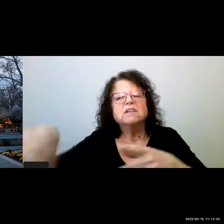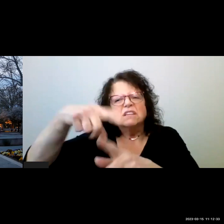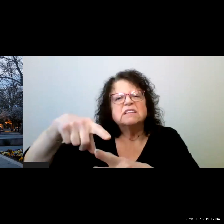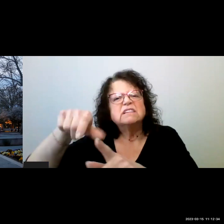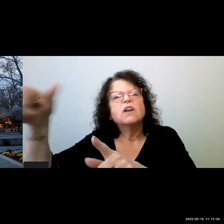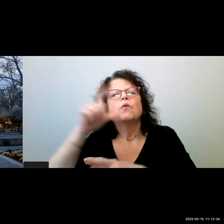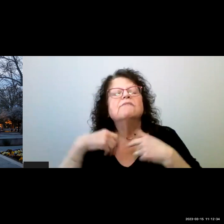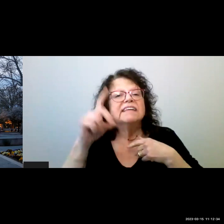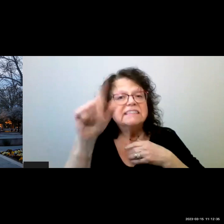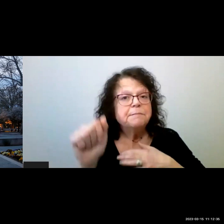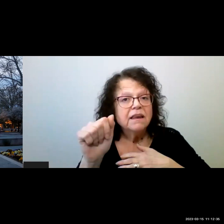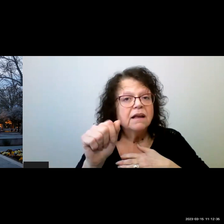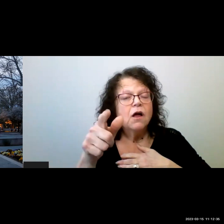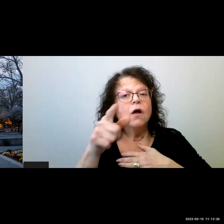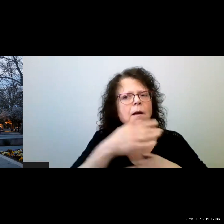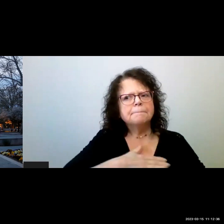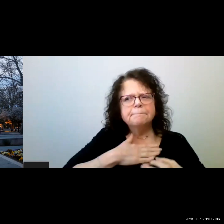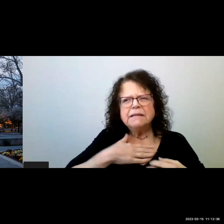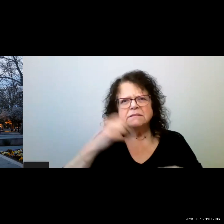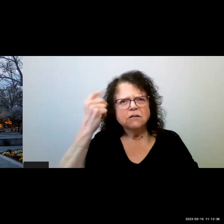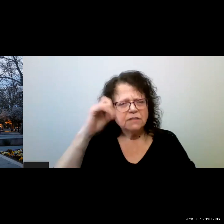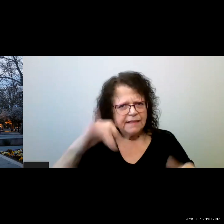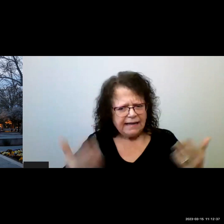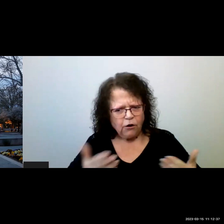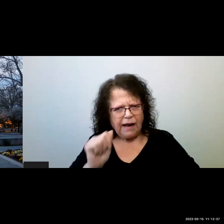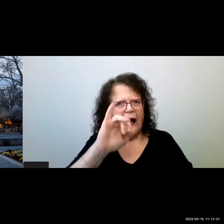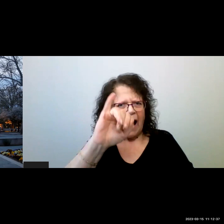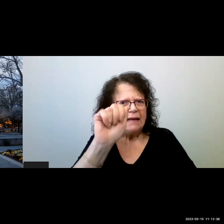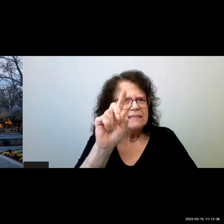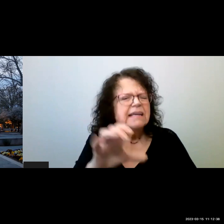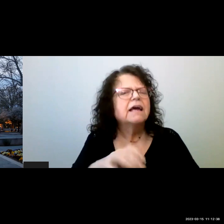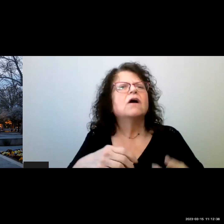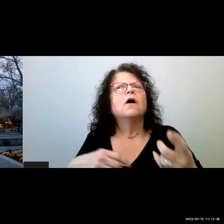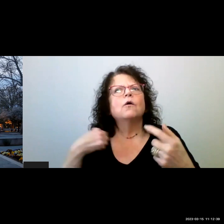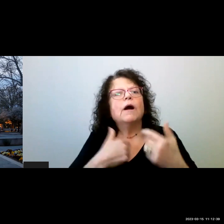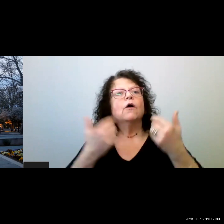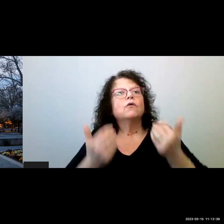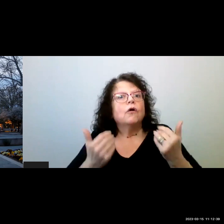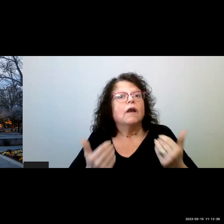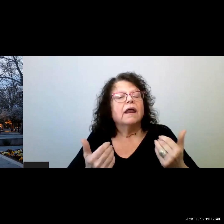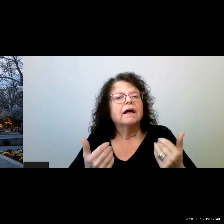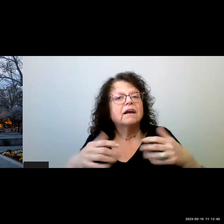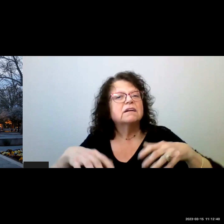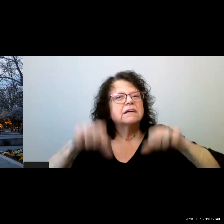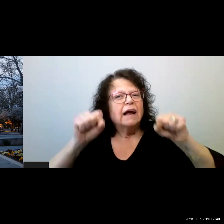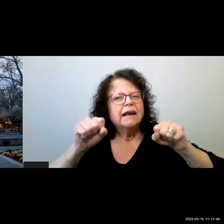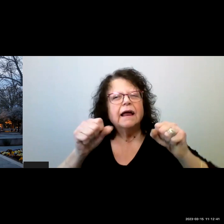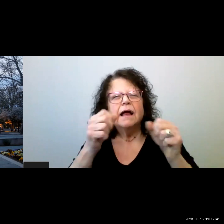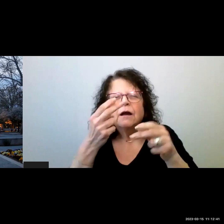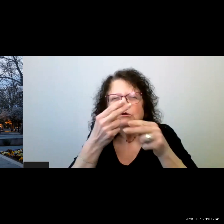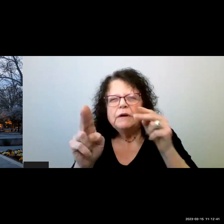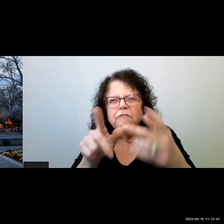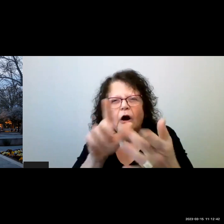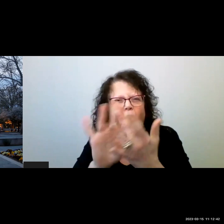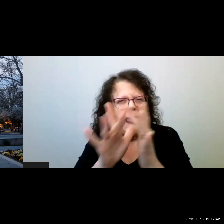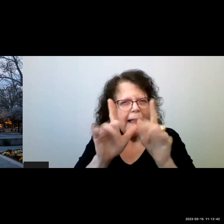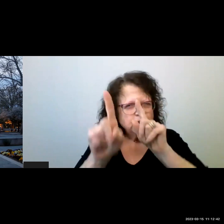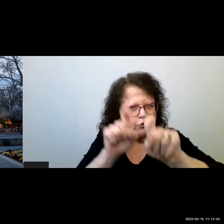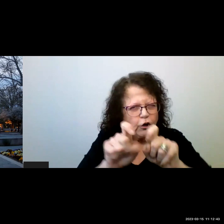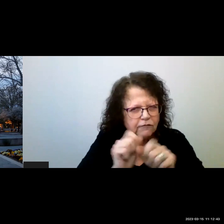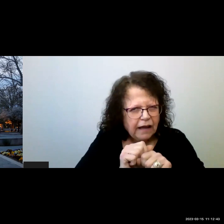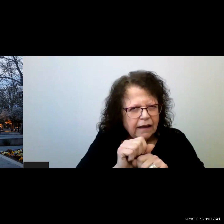note that we, here at IIDC, currently conducting a brief online survey. We all know COVID-19